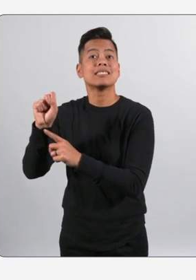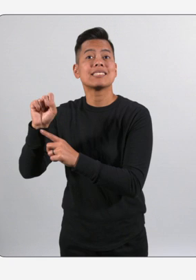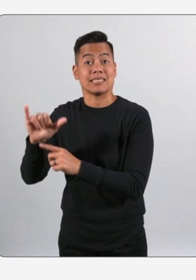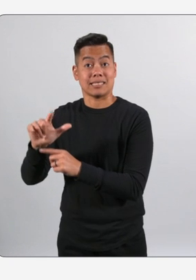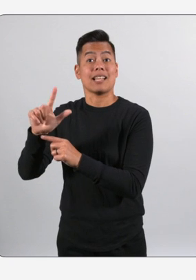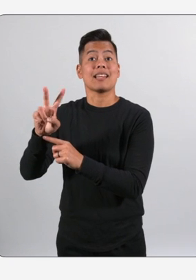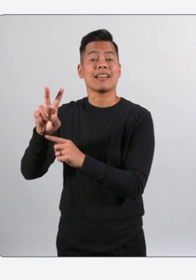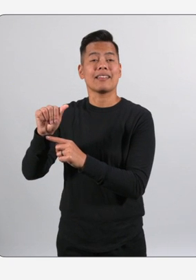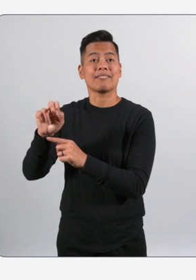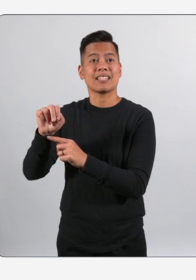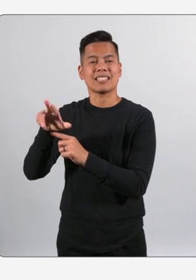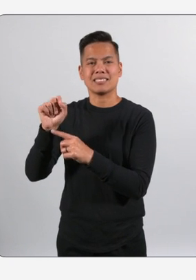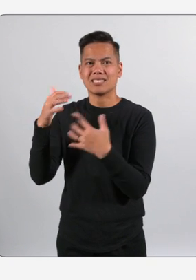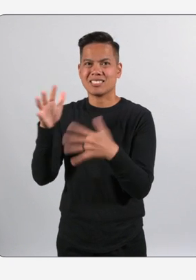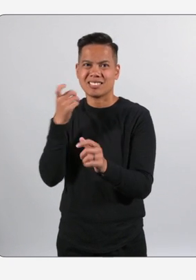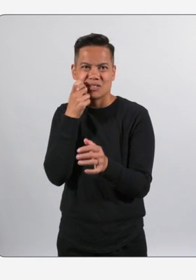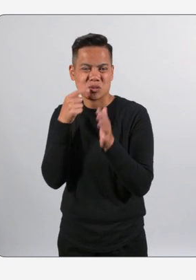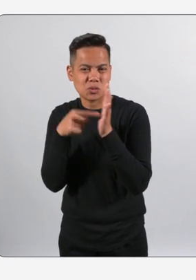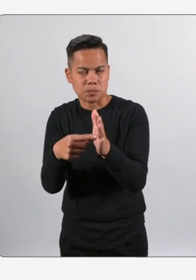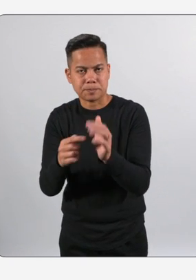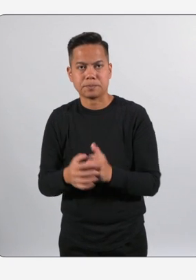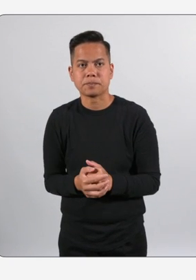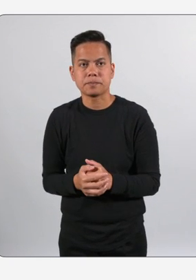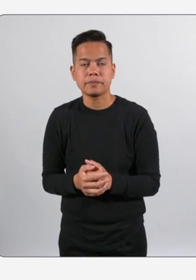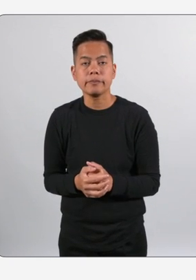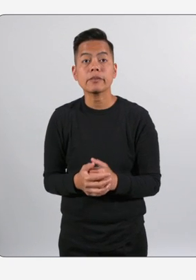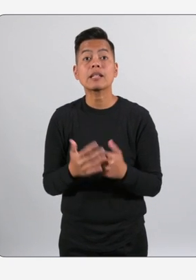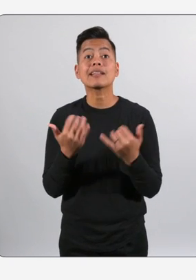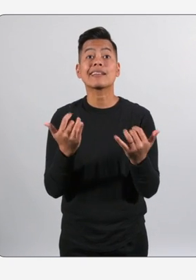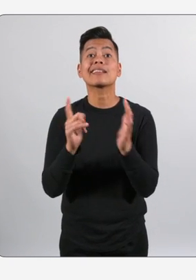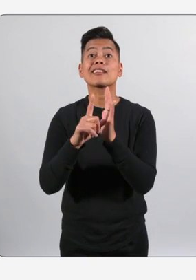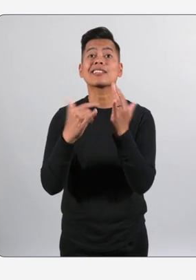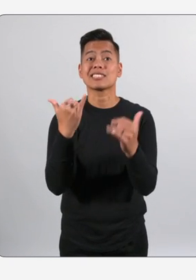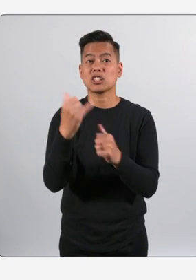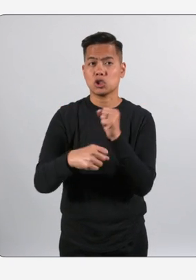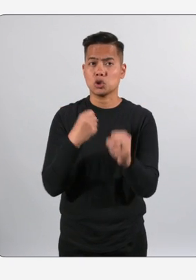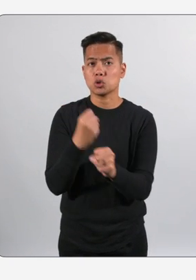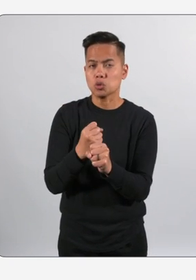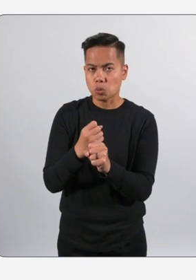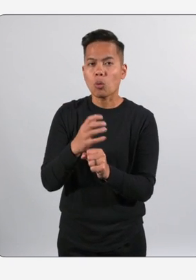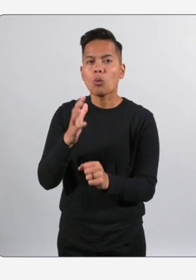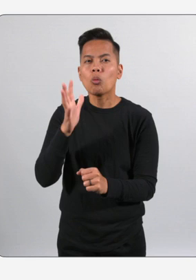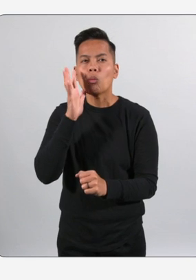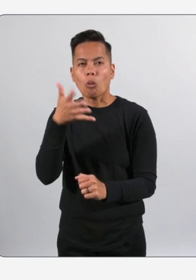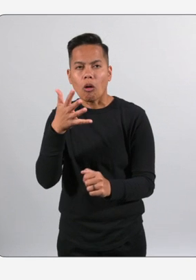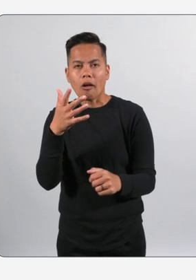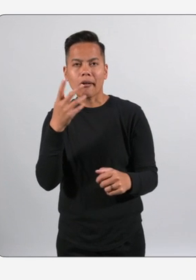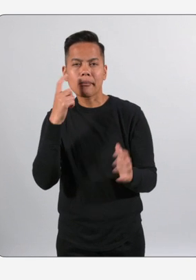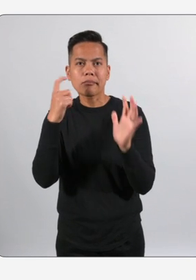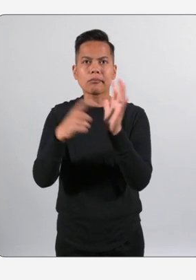Later this year, you'll get ongoing insights on which assets are performing along with new recommended assets.